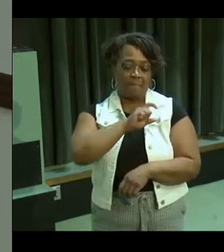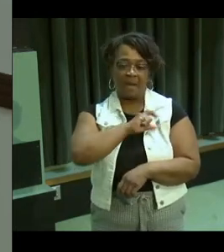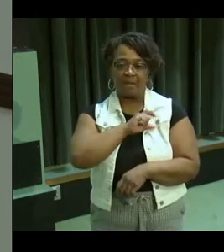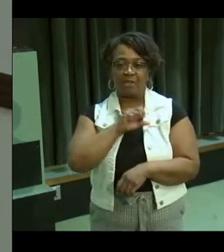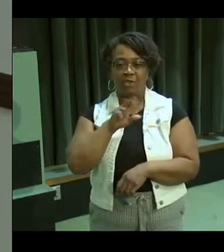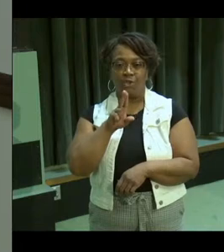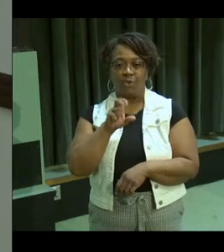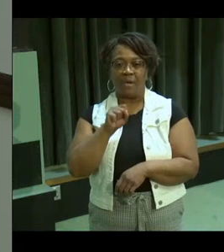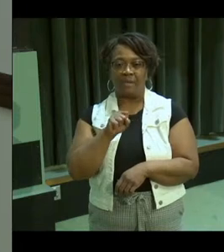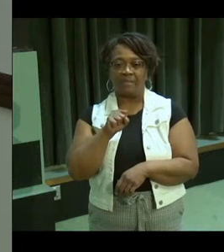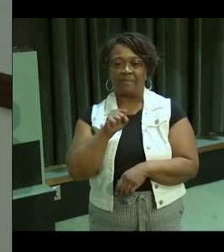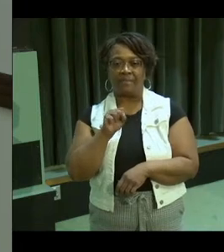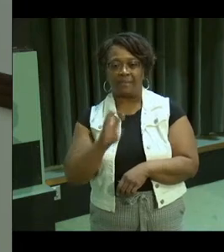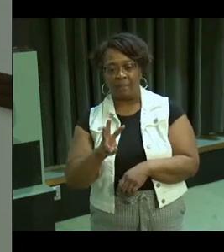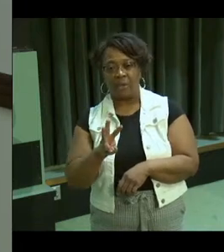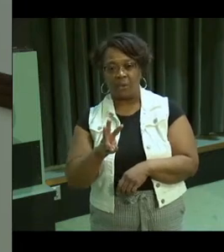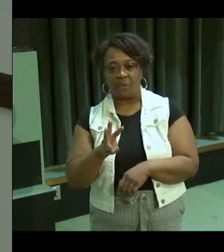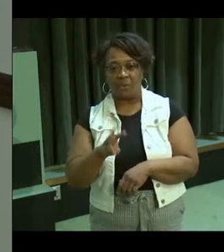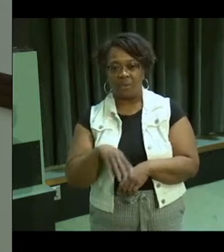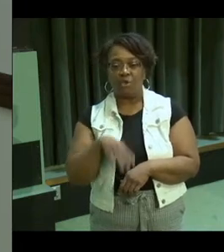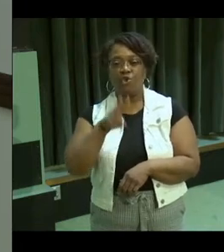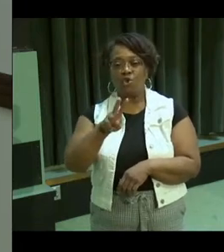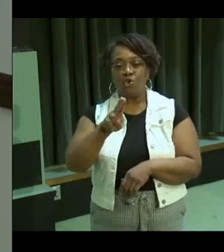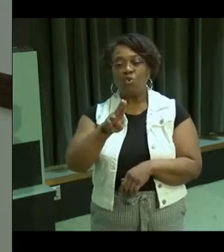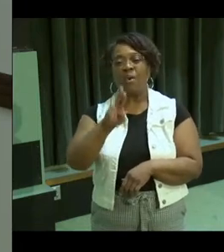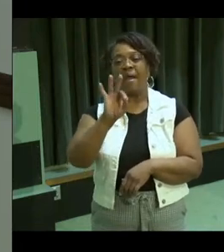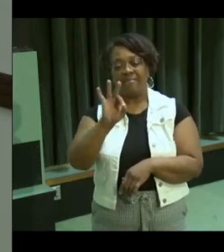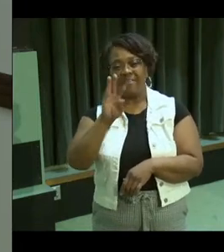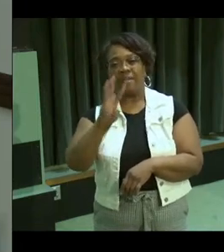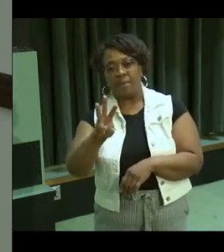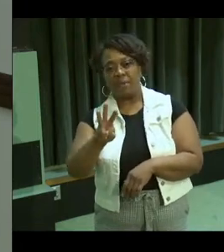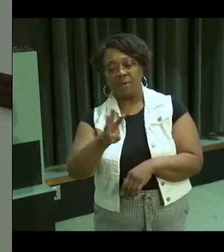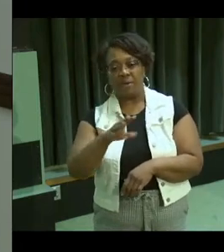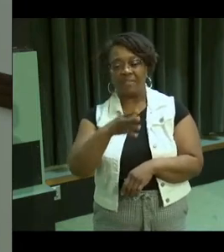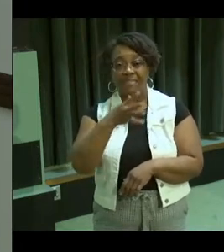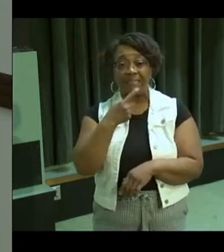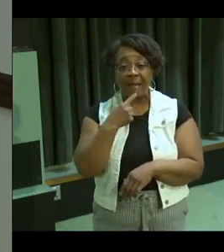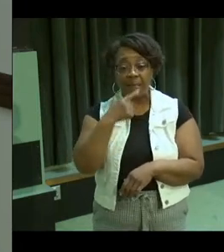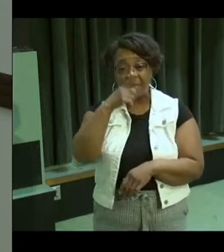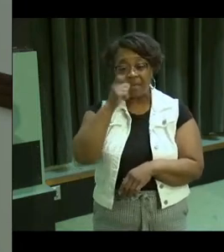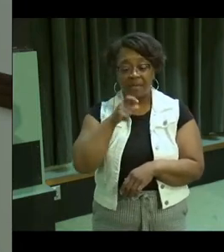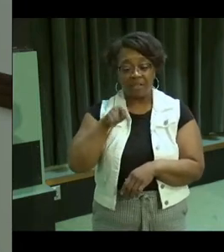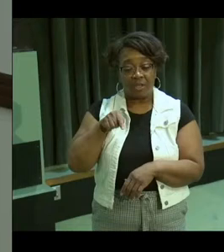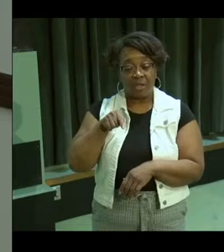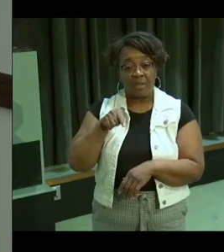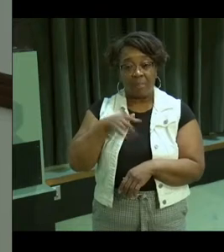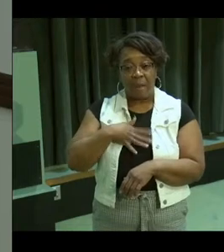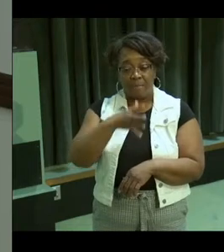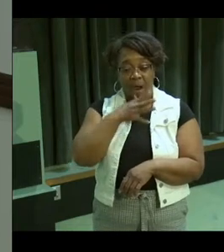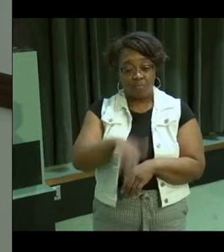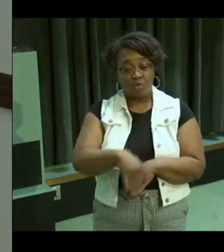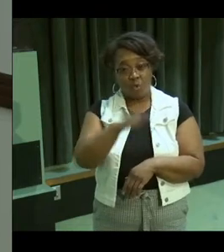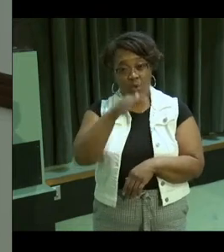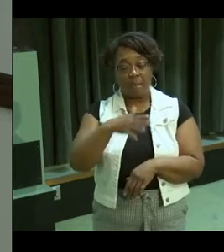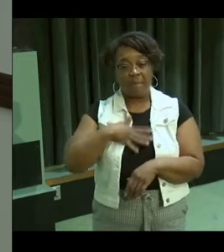our school pictures, and she said it's because when she was growing up and my grandfather